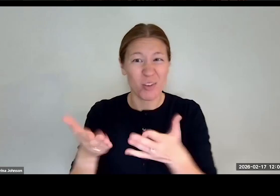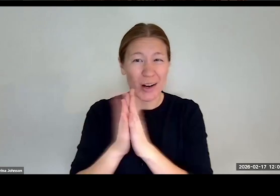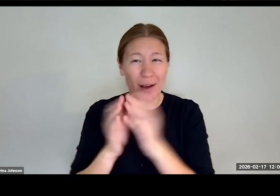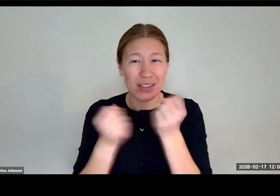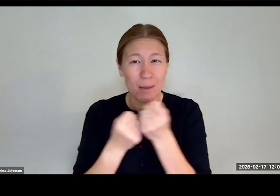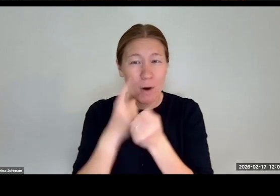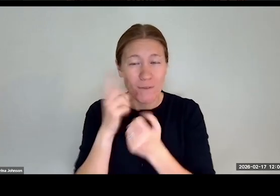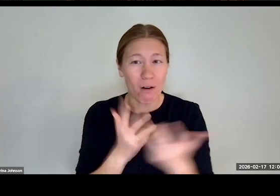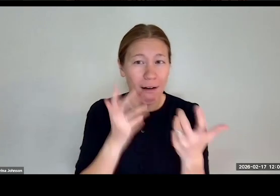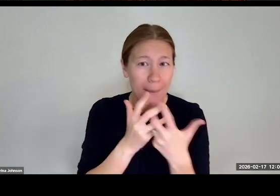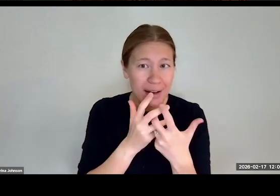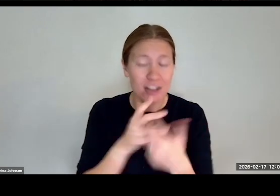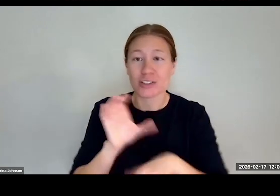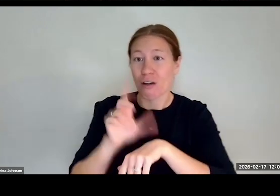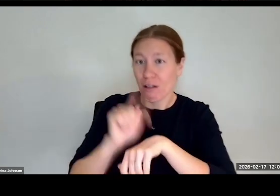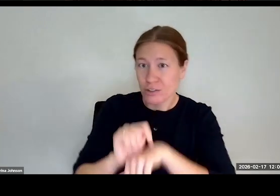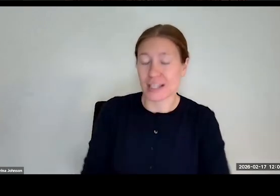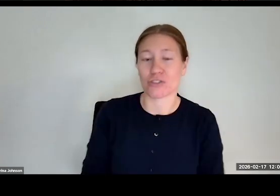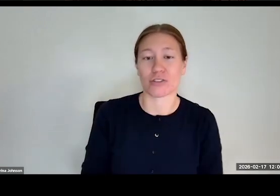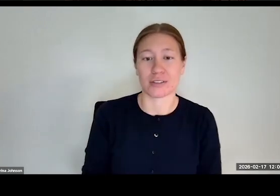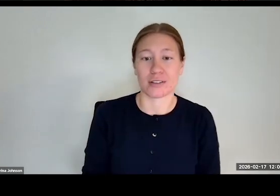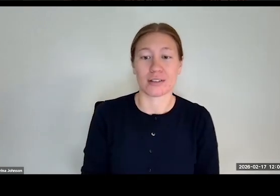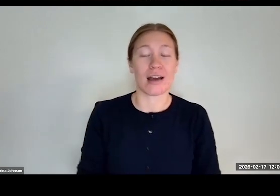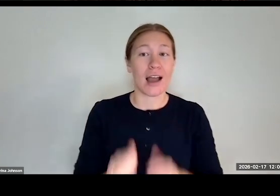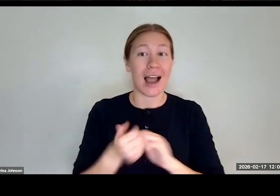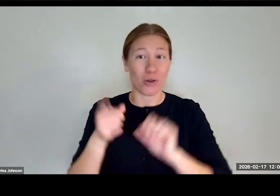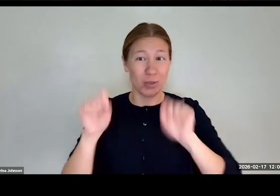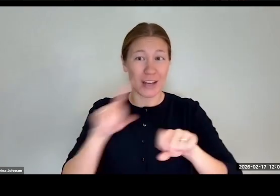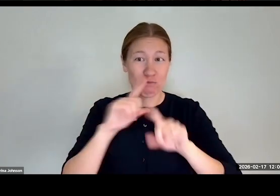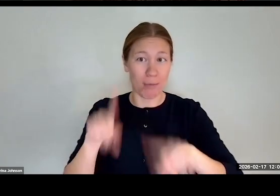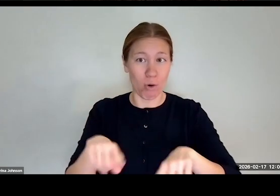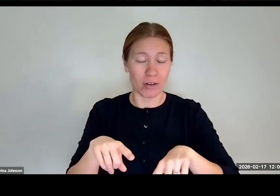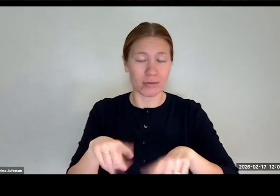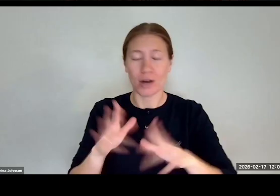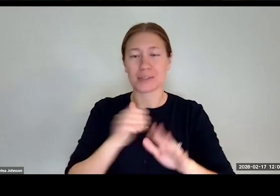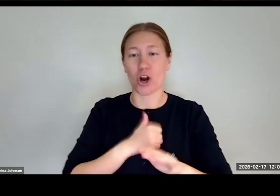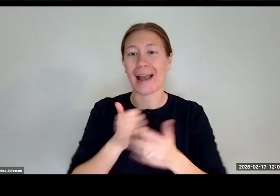or consultations, how to report, sorry, how to request training,